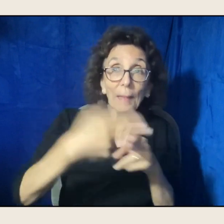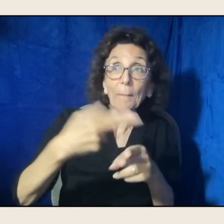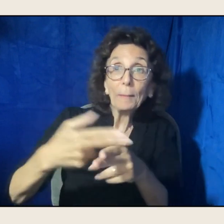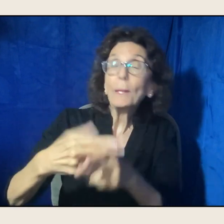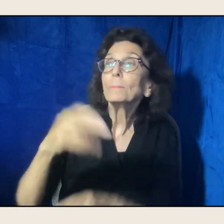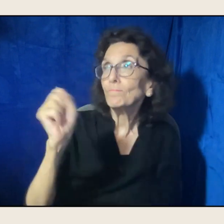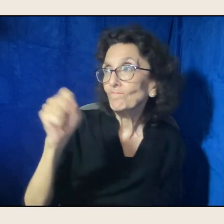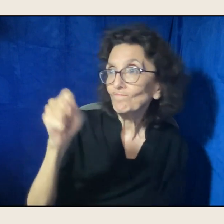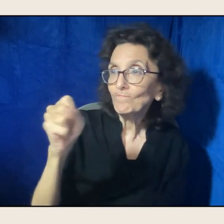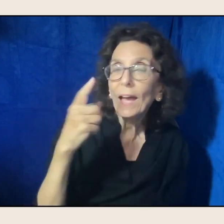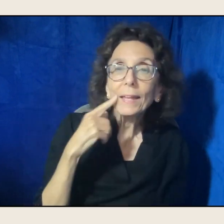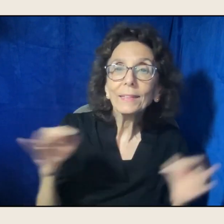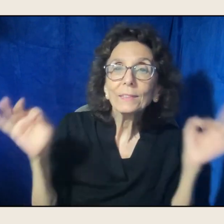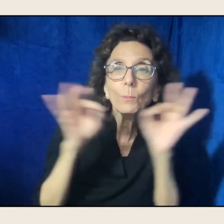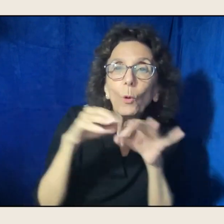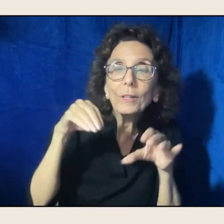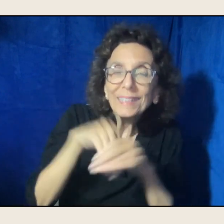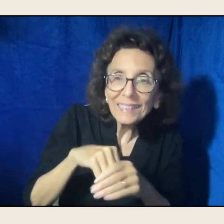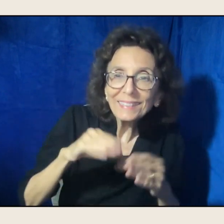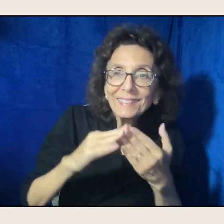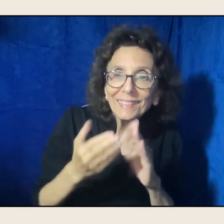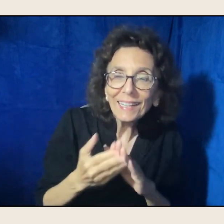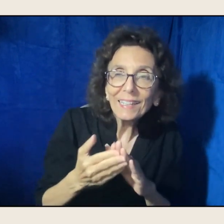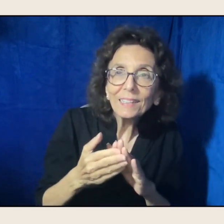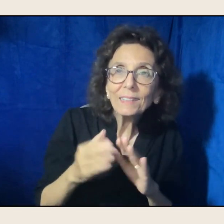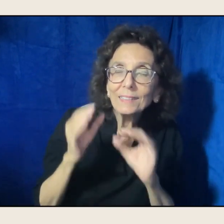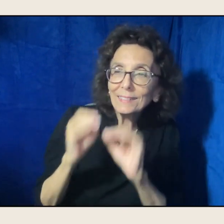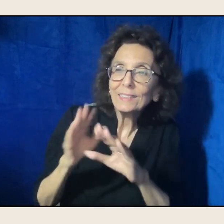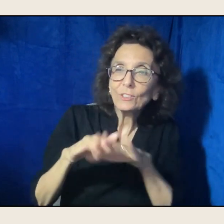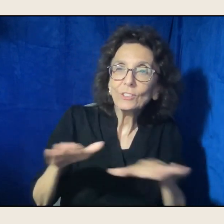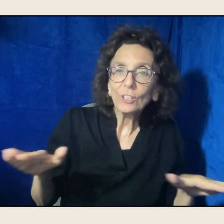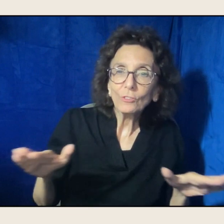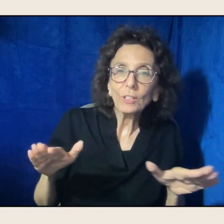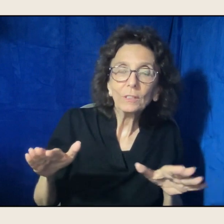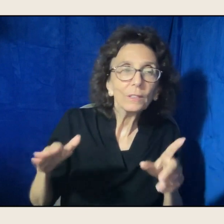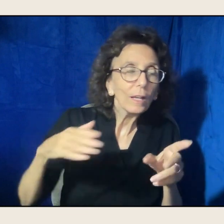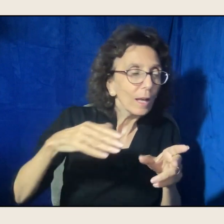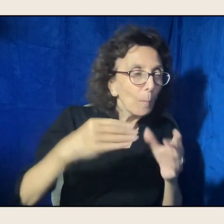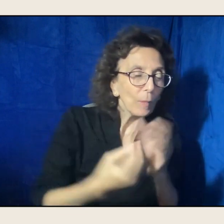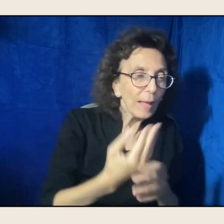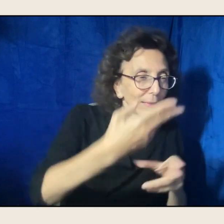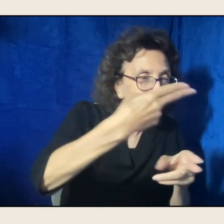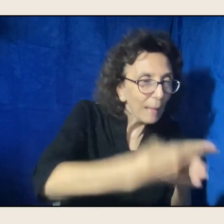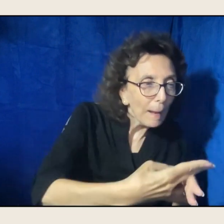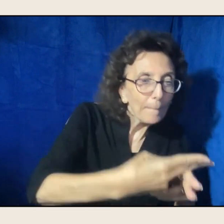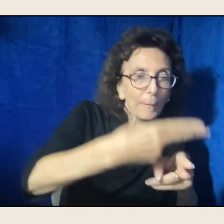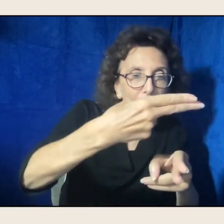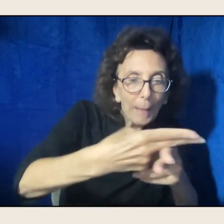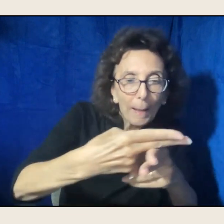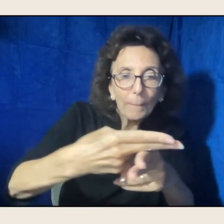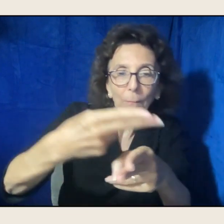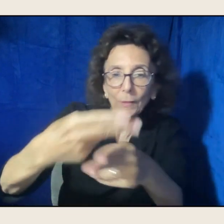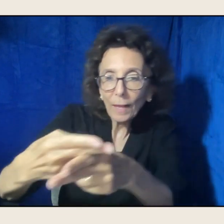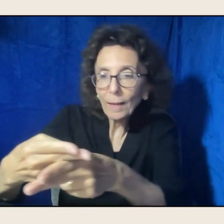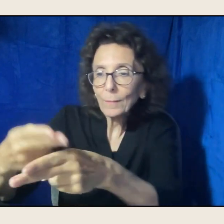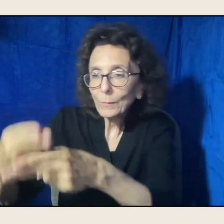to be taught the names of plants and to understand that they're part of the fabric